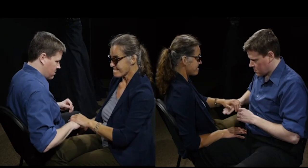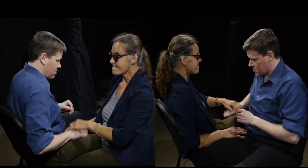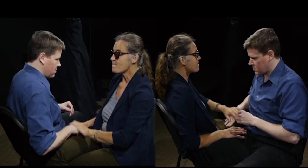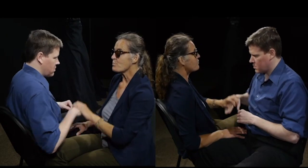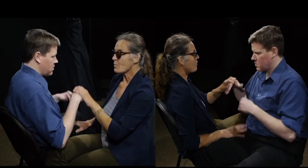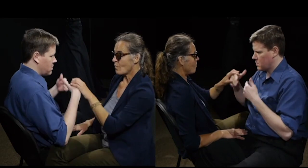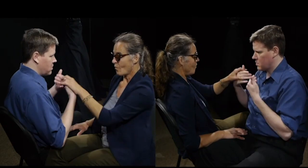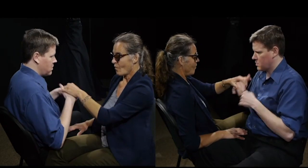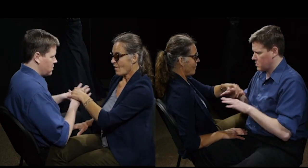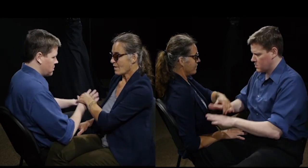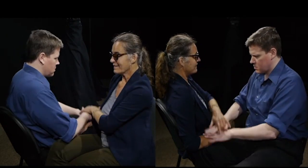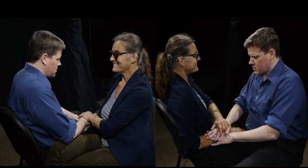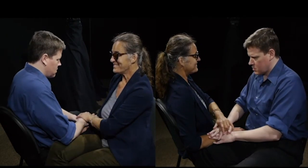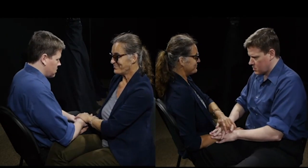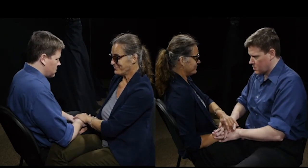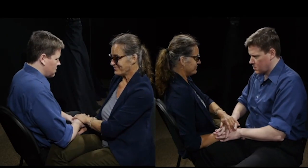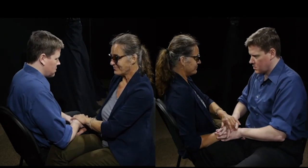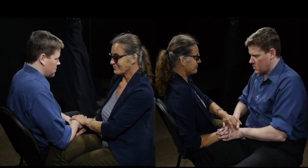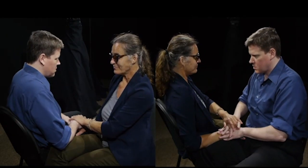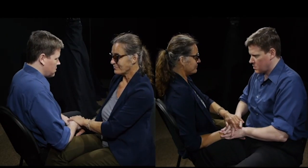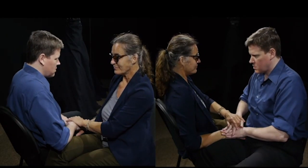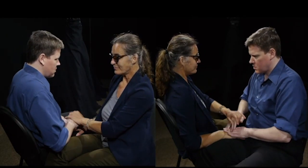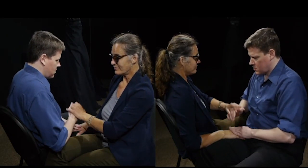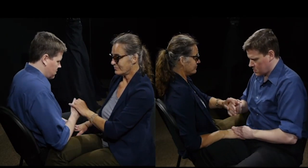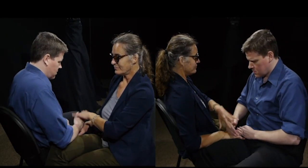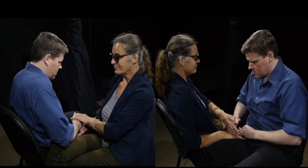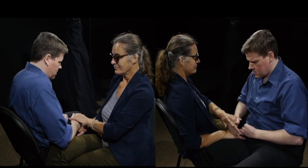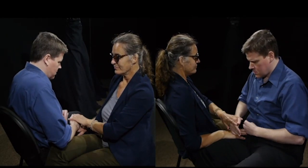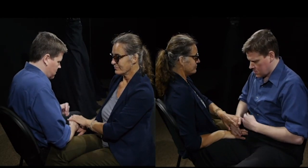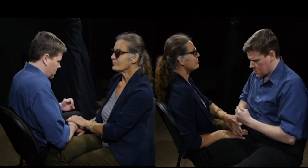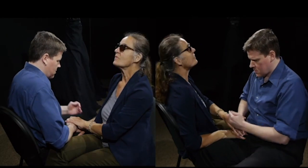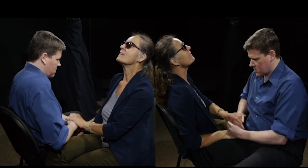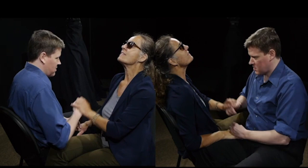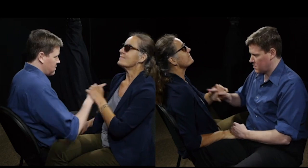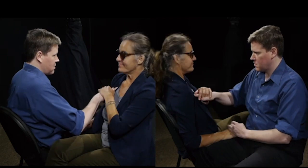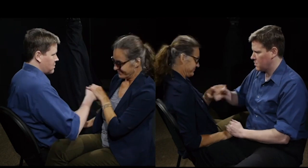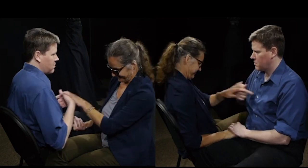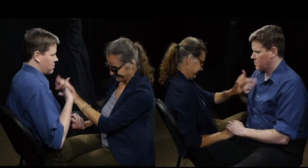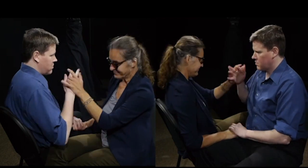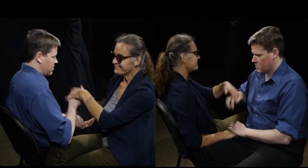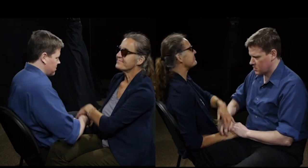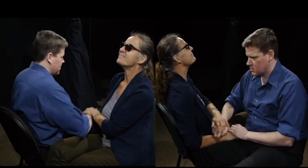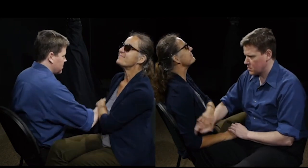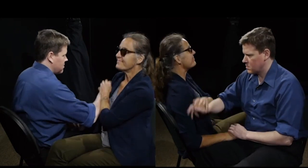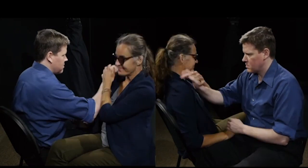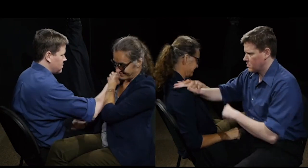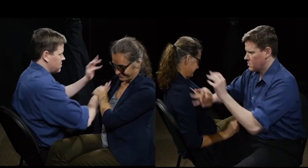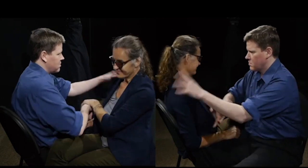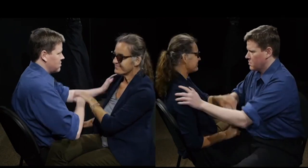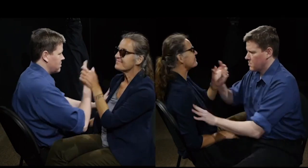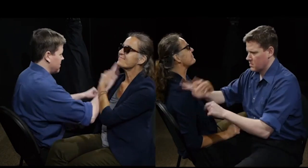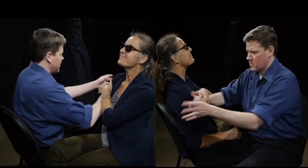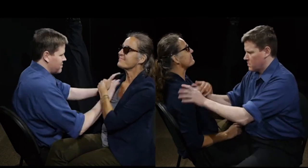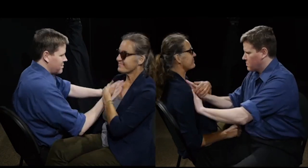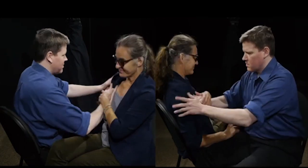and showing that it is different from signed language. While exciting discoveries continue to be made at the frontiers of the Protactile movement,